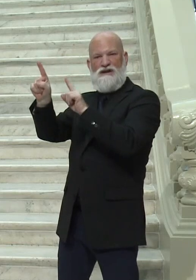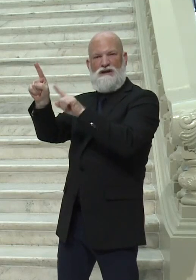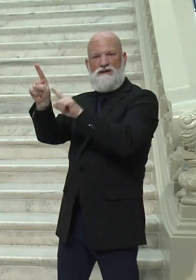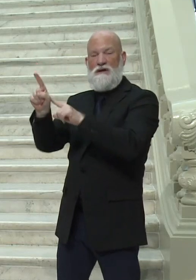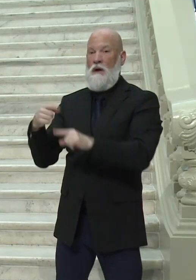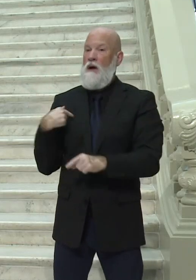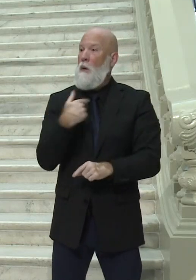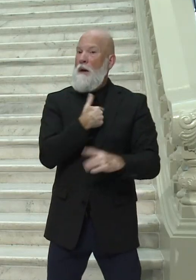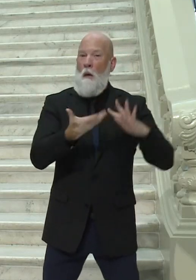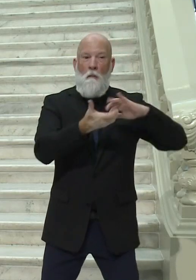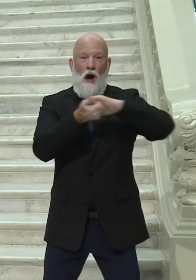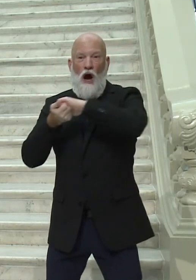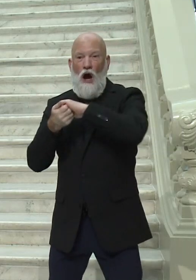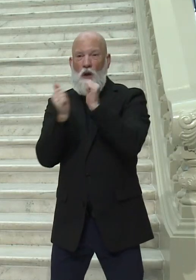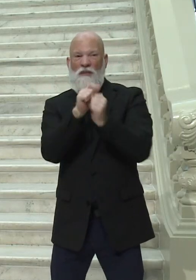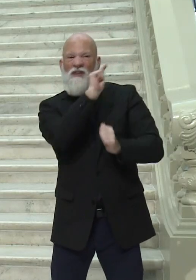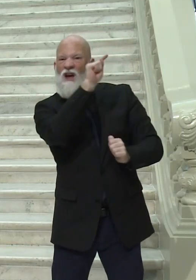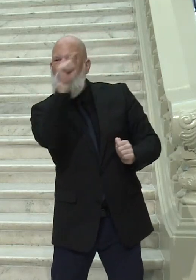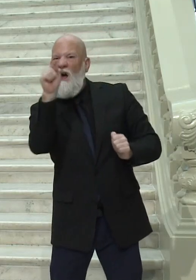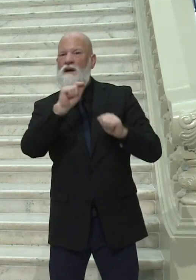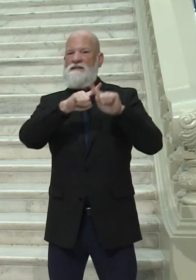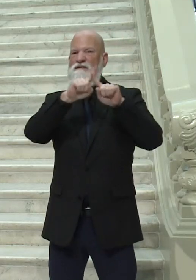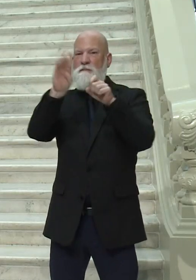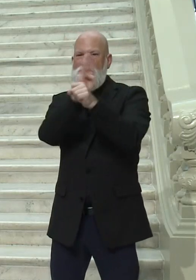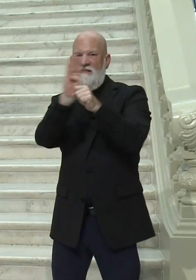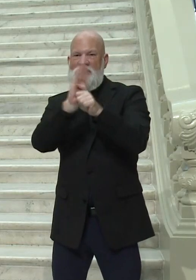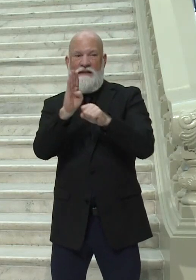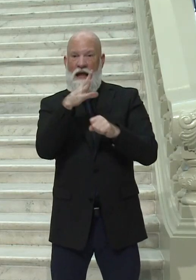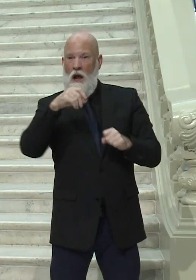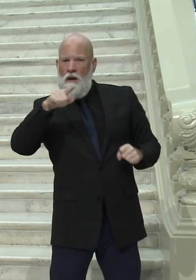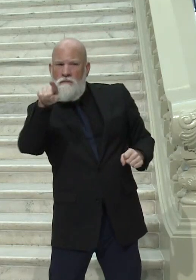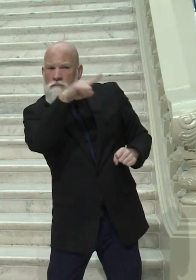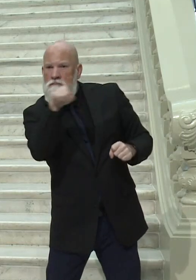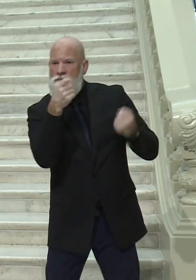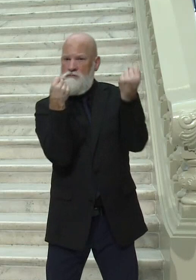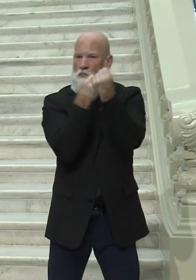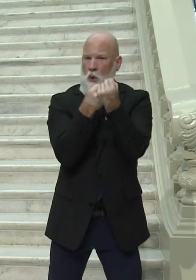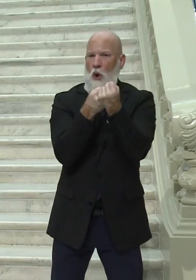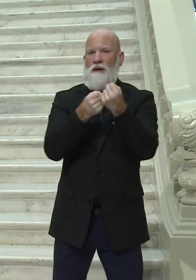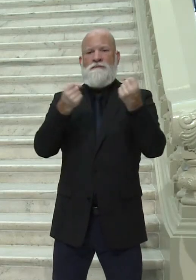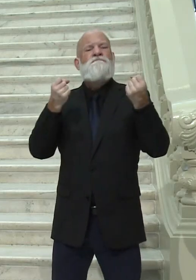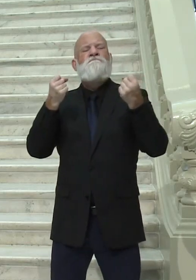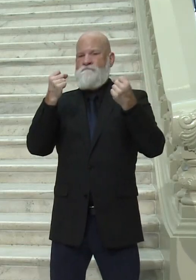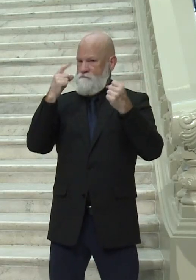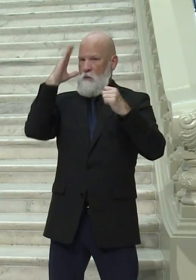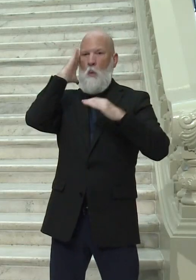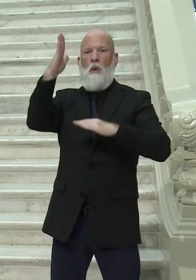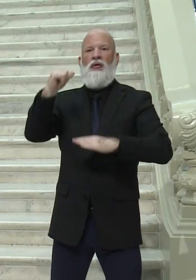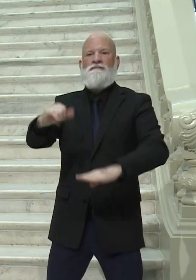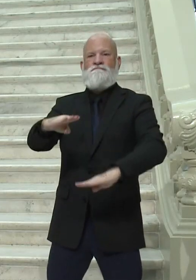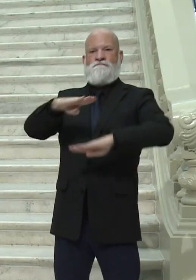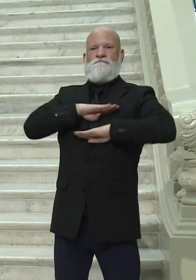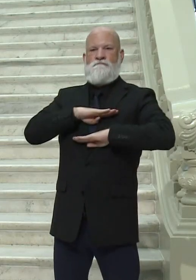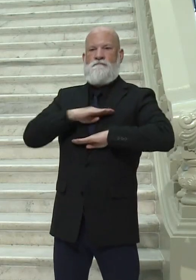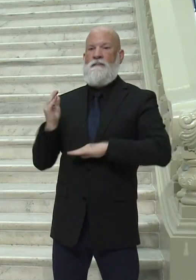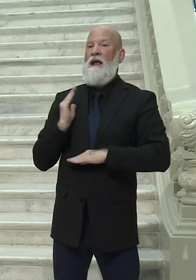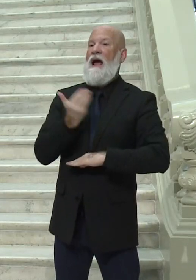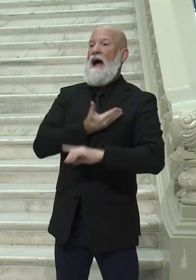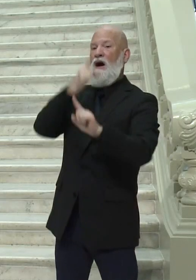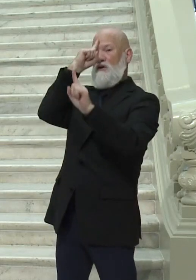WE SHOULD BE ON TARGET TO MEET THAT JULY 31st DEADLINE. THAT JULY 31st DEADLINE. THAT JULY 31st DEADLINE. WE THAT JULY 31st DEADLINE. WE HAVE THAT JULY 31st DEADLINE. WE HAVE PARTNERED THAT JULY 31st DEADLINE. WE HAVE PARTNERED WITH THAT JULY 31st DEADLINE. WE HAVE PARTNERED WITH TWO WE HAVE PARTNERED WITH TWO WE HAVE PARTNERED WITH TWO PRIVATE WE HAVE PARTNERED WITH TWO PRIVATE COMPANIES WE HAVE PARTNERED WITH TWO PRIVATE COMPANIES TO WE HAVE PARTNERED WITH TWO PRIVATE COMPANIES TO ASSIST WE HAVE PARTNERED WITH TWO PRIVATE COMPANIES TO ASSIST US. PRIVATE COMPANIES TO ASSIST US. PRIVATE COMPANIES TO ASSIST US. WITH PRIVATE COMPANIES TO ASSIST US. WITH THE PRIVATE COMPANIES TO ASSIST US. WITH THE HEALTHCARE PRIVATE COMPANIES TO ASSIST US. WITH THE HEALTHCARE FACILITIES WITH THE HEALTHCARE FACILITIES WITH THE HEALTHCARE FACILITIES REGULATION WITH THE HEALTHCARE FACILITIES REGULATION TEAM, WITH THE HEALTHCARE FACILITIES REGULATION TEAM, ALONG WITH THE HEALTHCARE FACILITIES REGULATION TEAM, ALONG WITH WITH THE HEALTHCARE FACILITIES REGULATION TEAM, ALONG WITH CMS